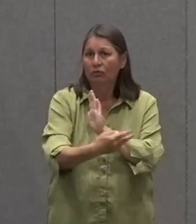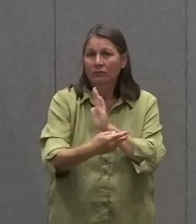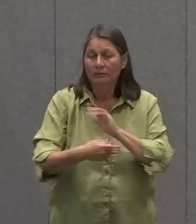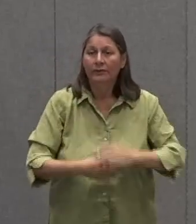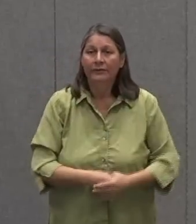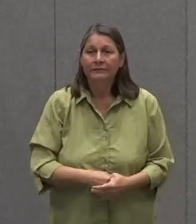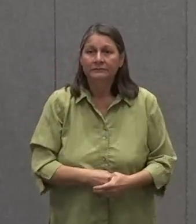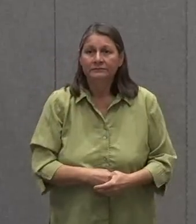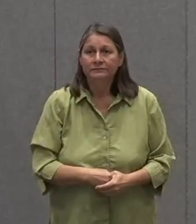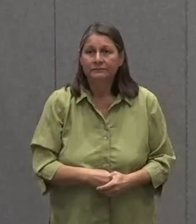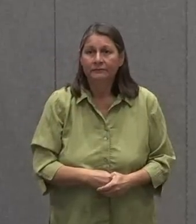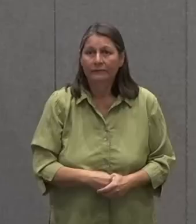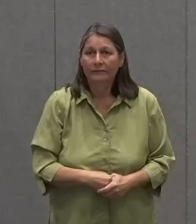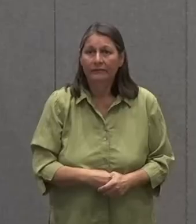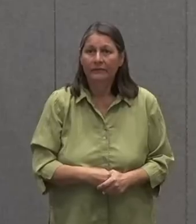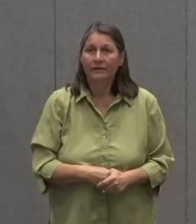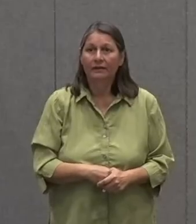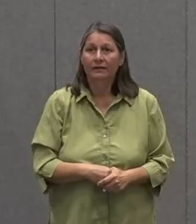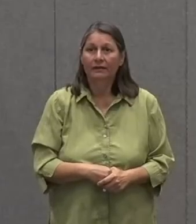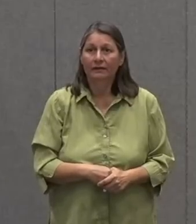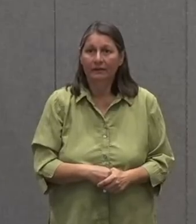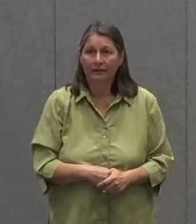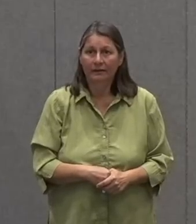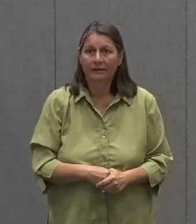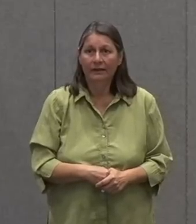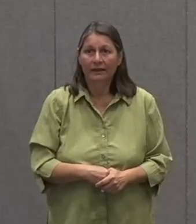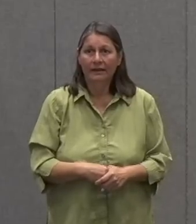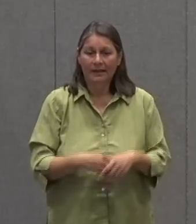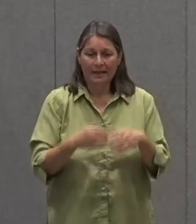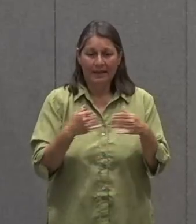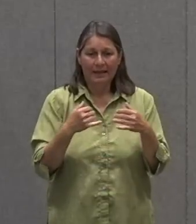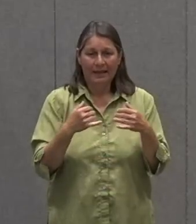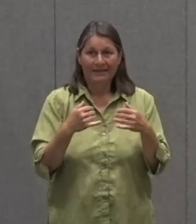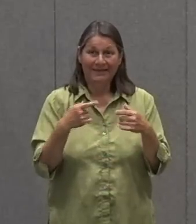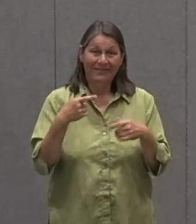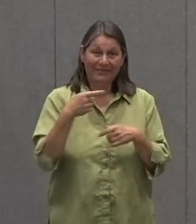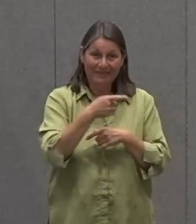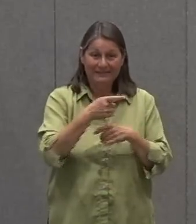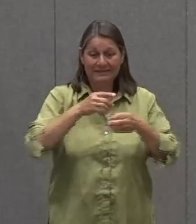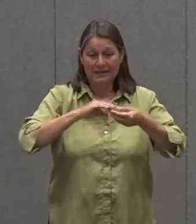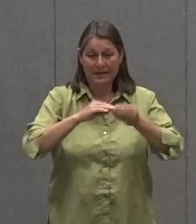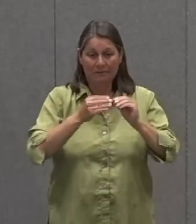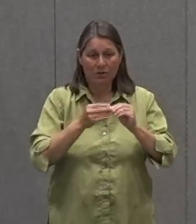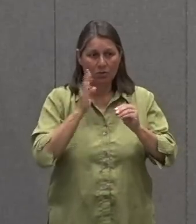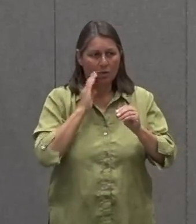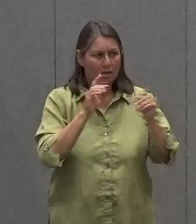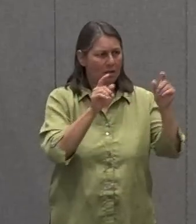We're gonna put this into its proper place value. This is, of course, a place value chart.